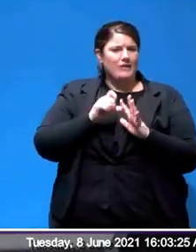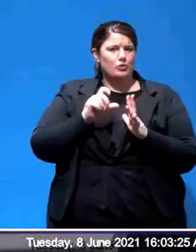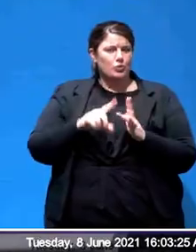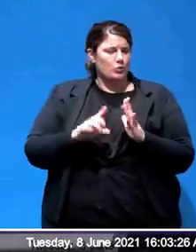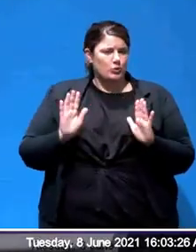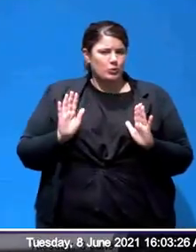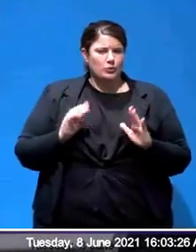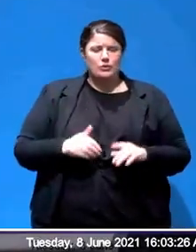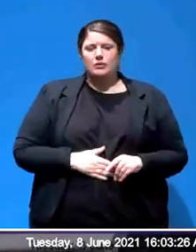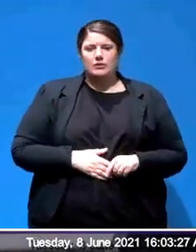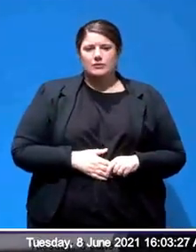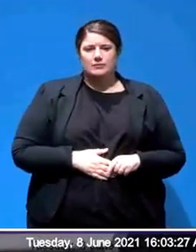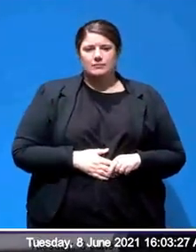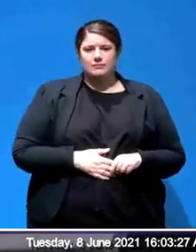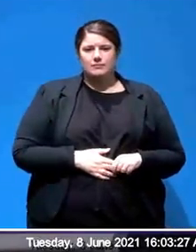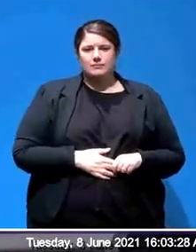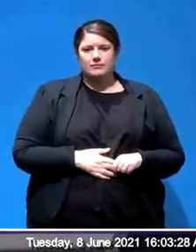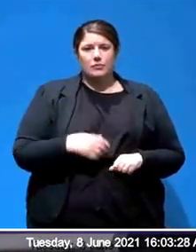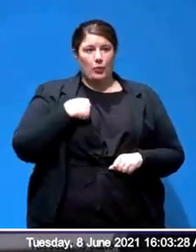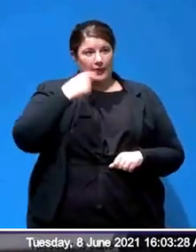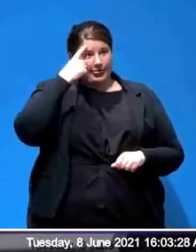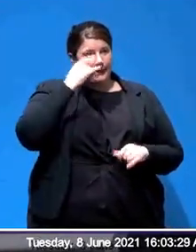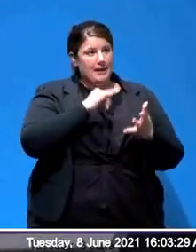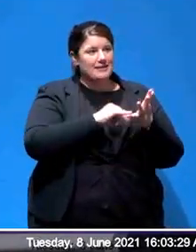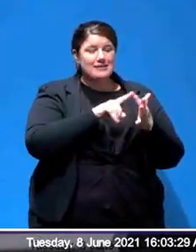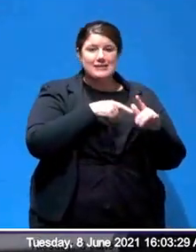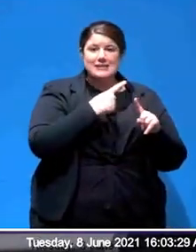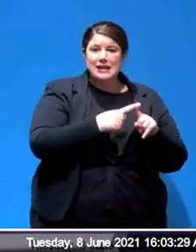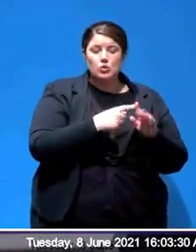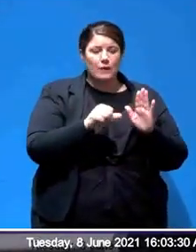it, we go to sexual abuse, physical abuse, financial abuse, and we forget